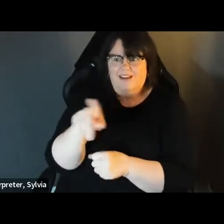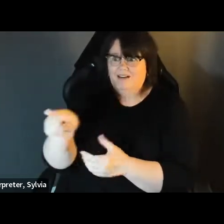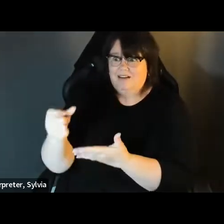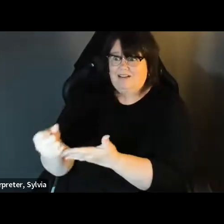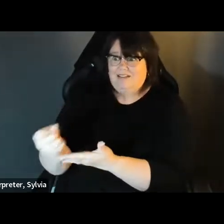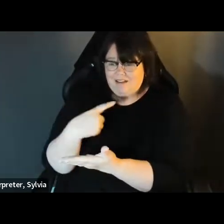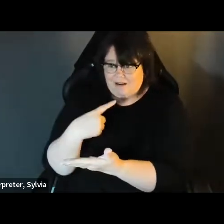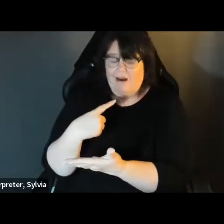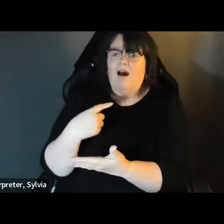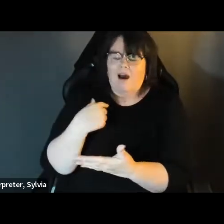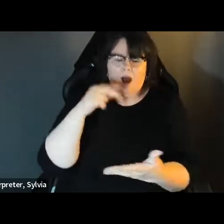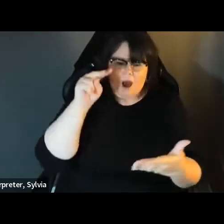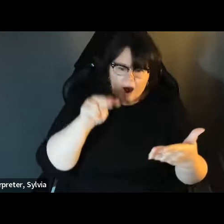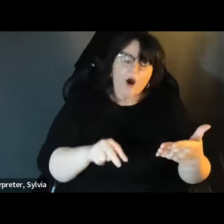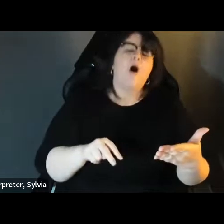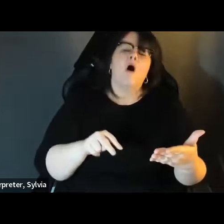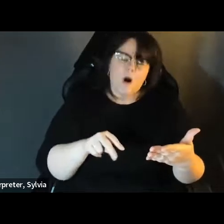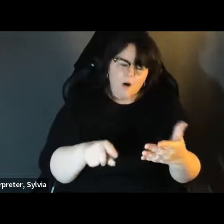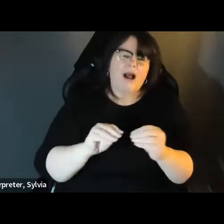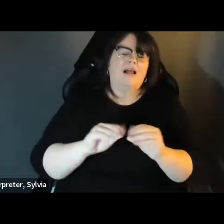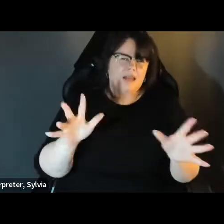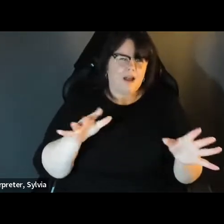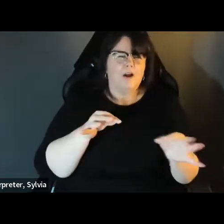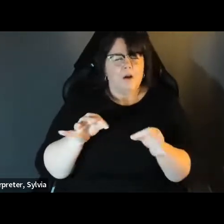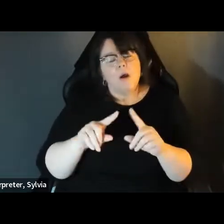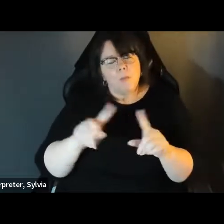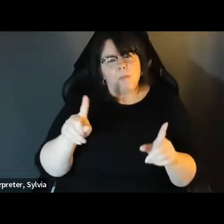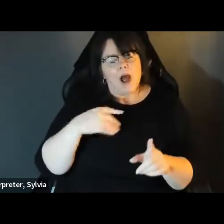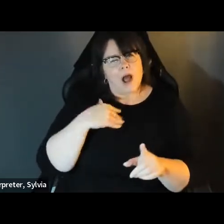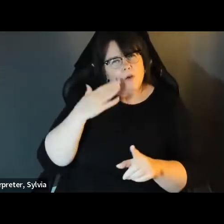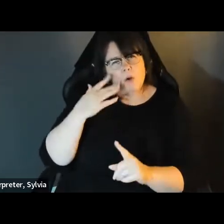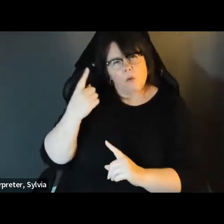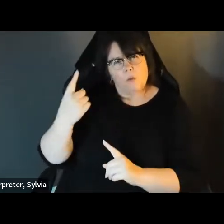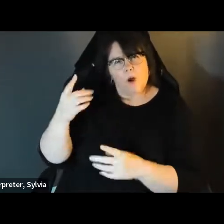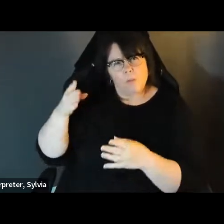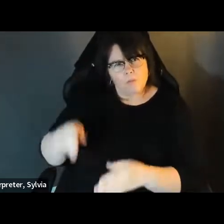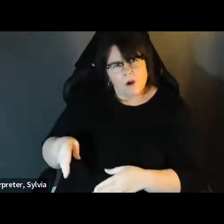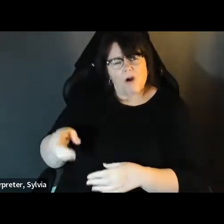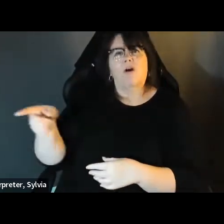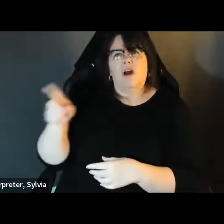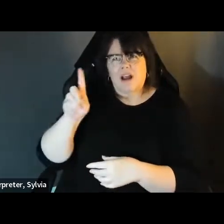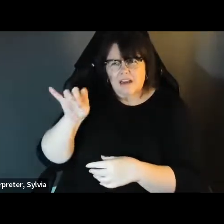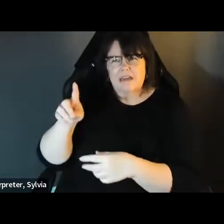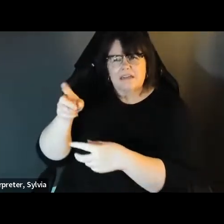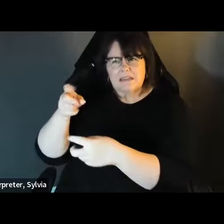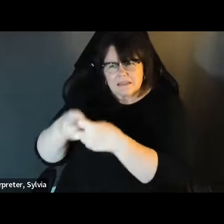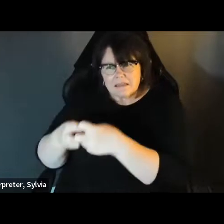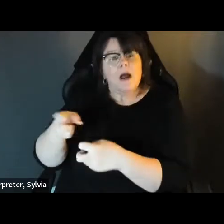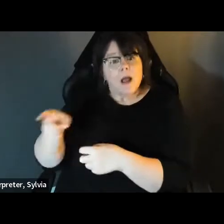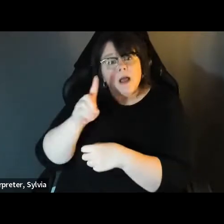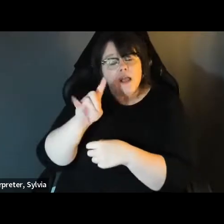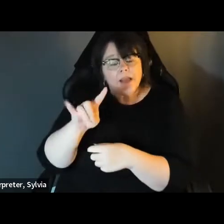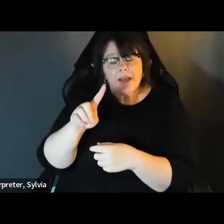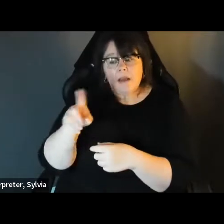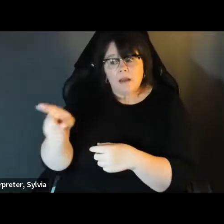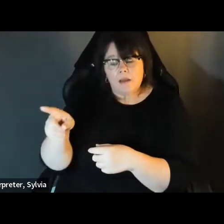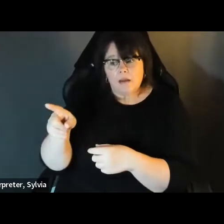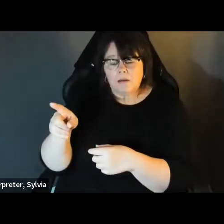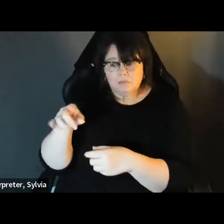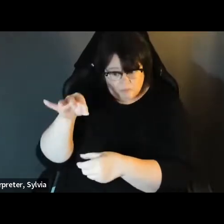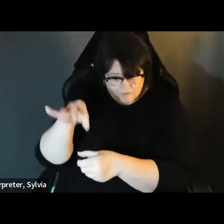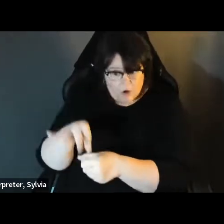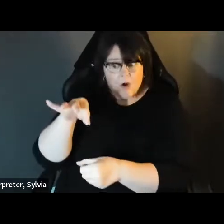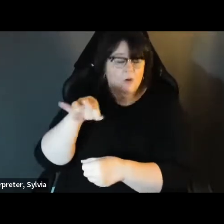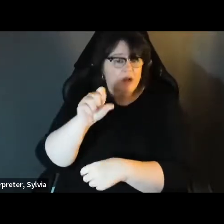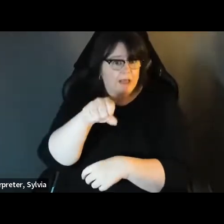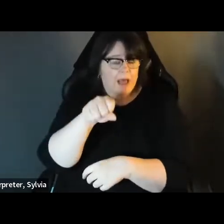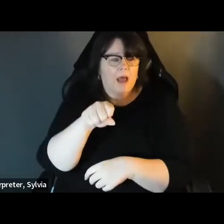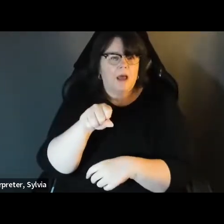okay.